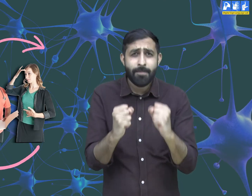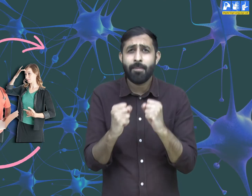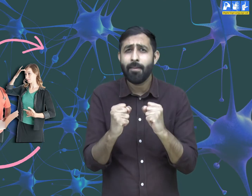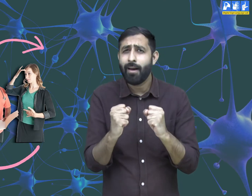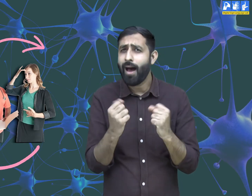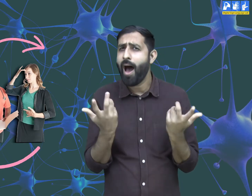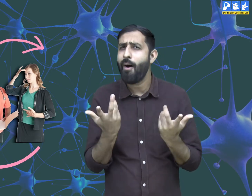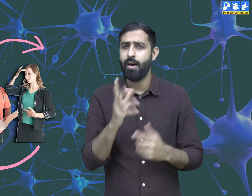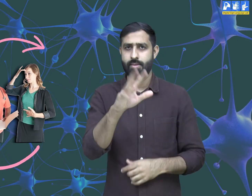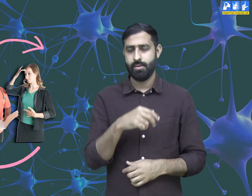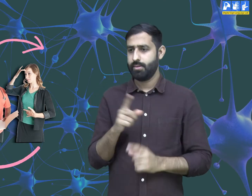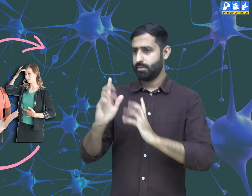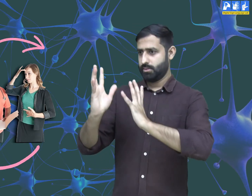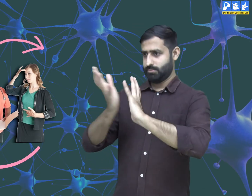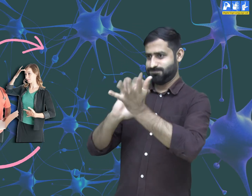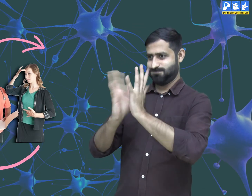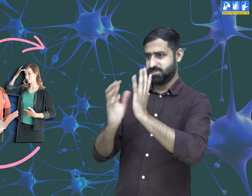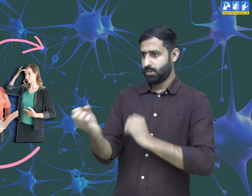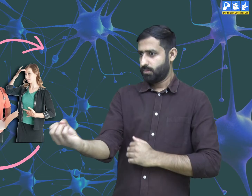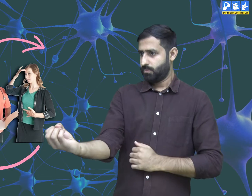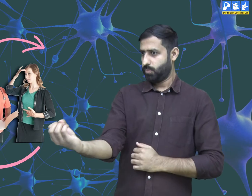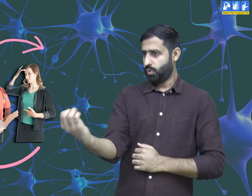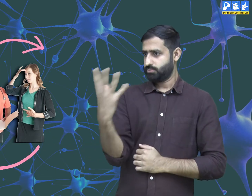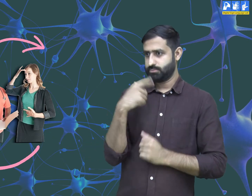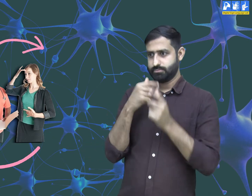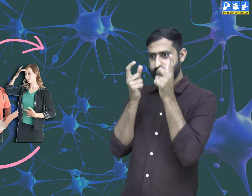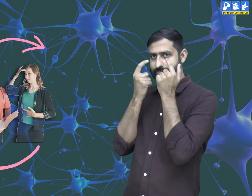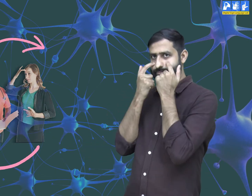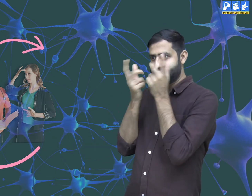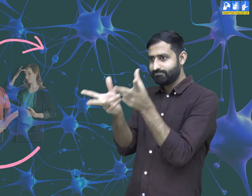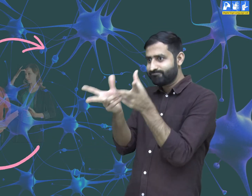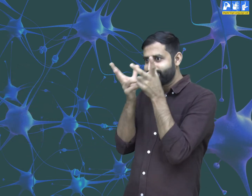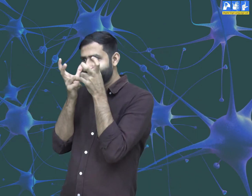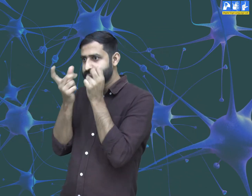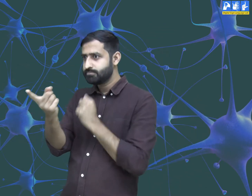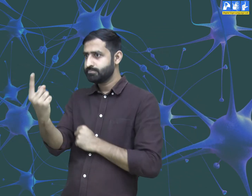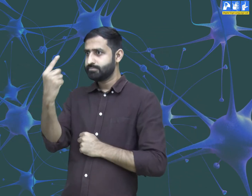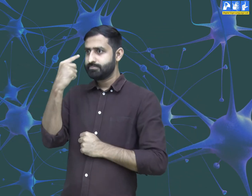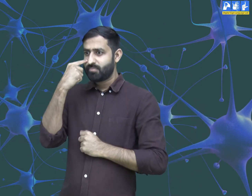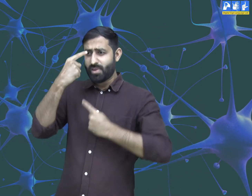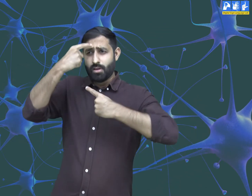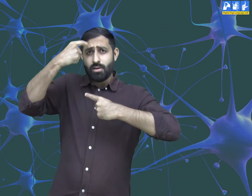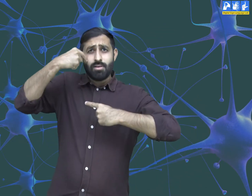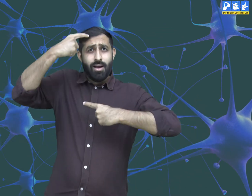It's not that easy it is a difficult task an interpreter listens to the speaker carefully